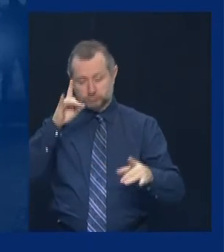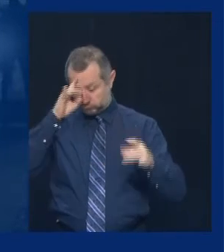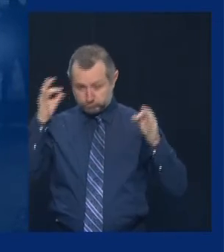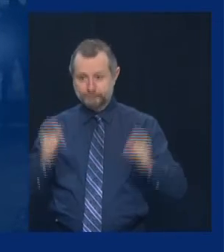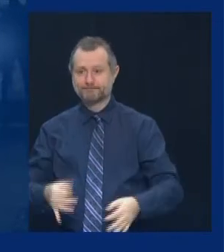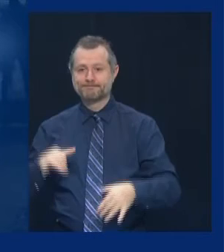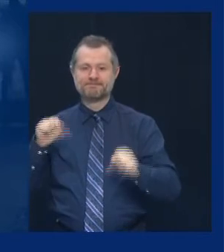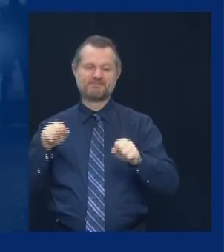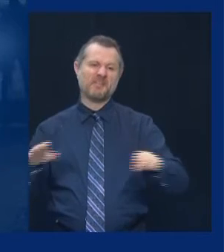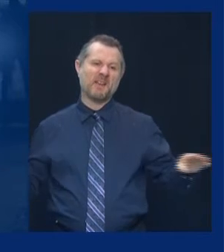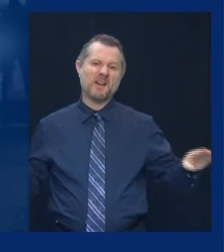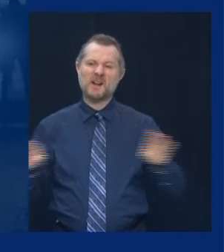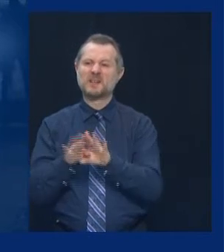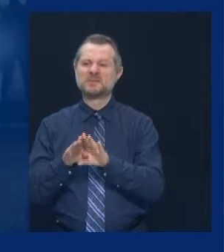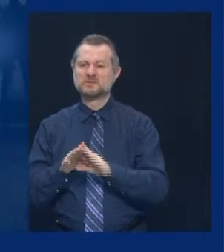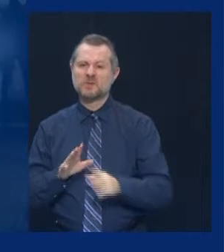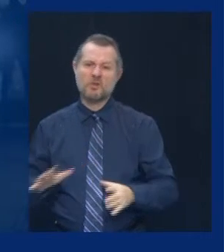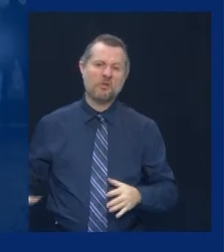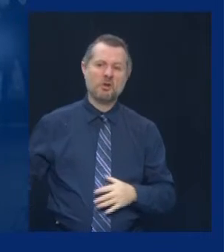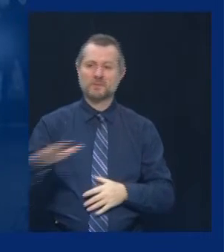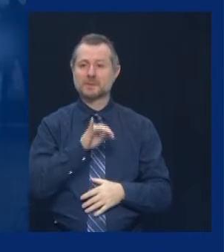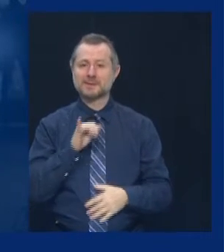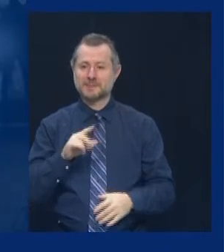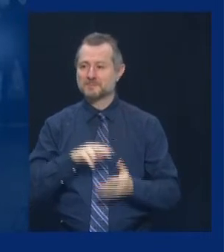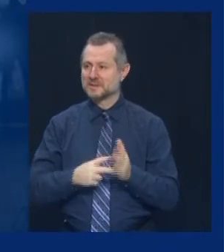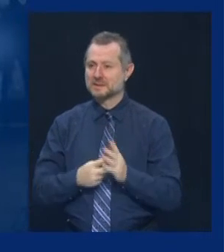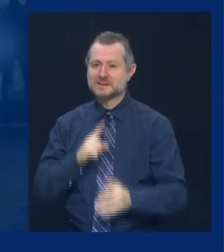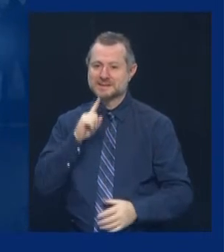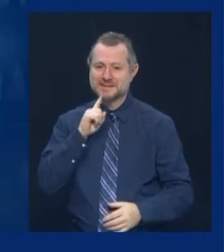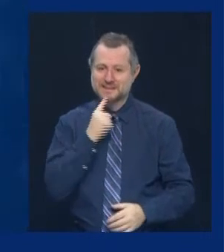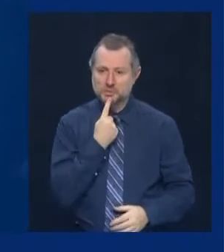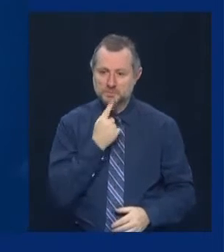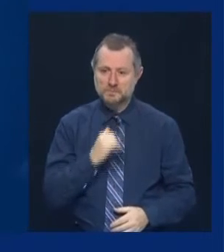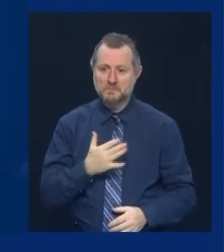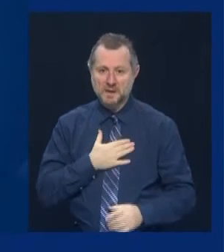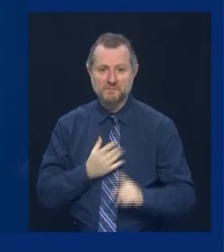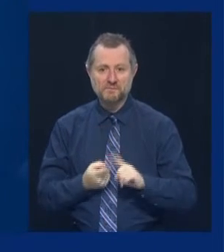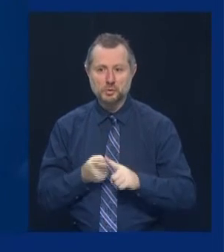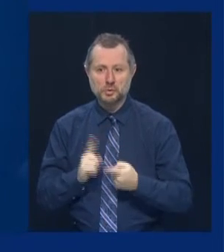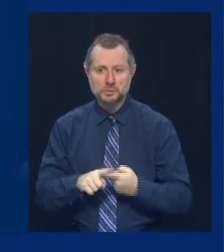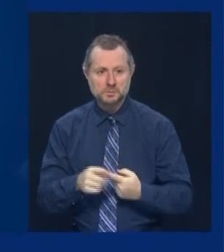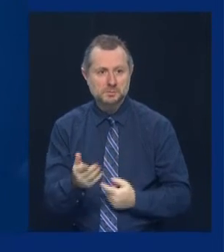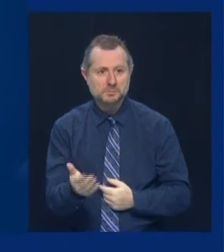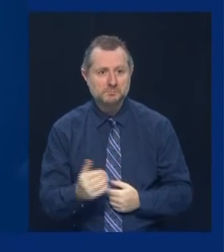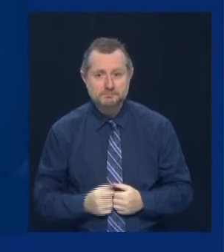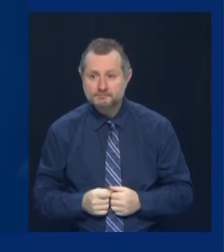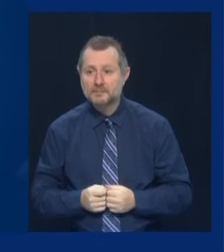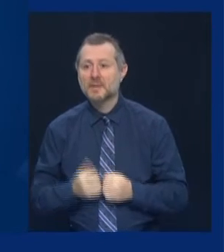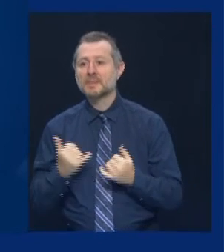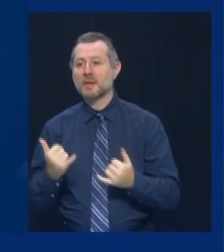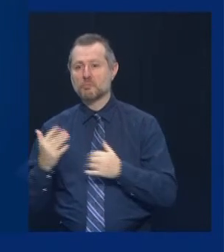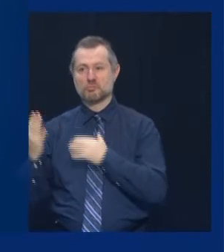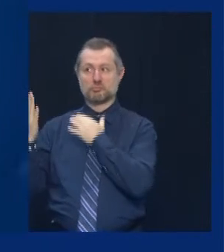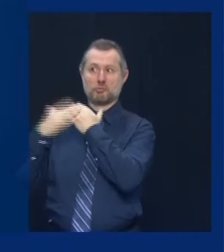180 DEGREE TURN AND CLOSED PARTS OF THE UK, IT IS SERIOUS, MY